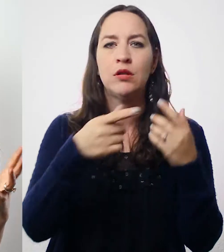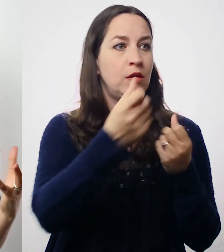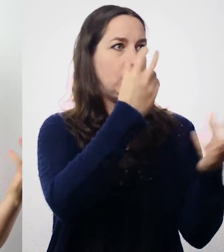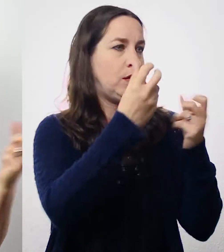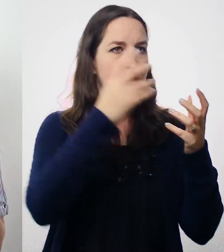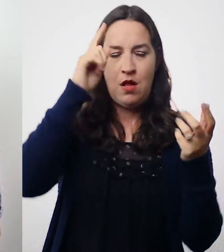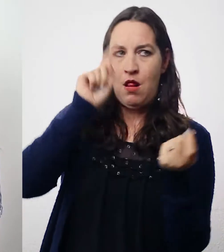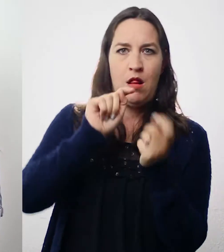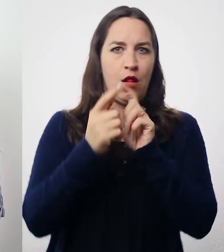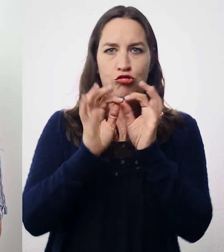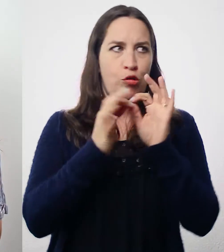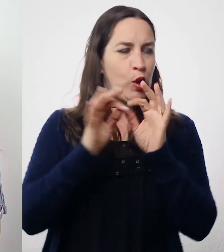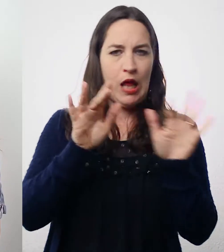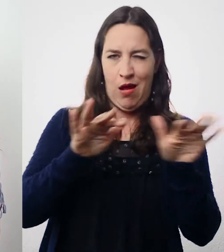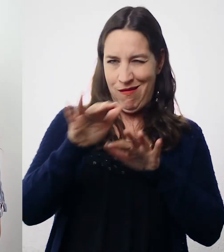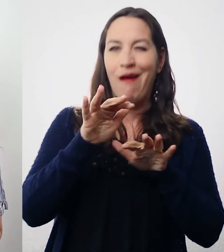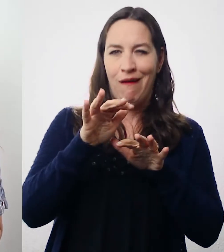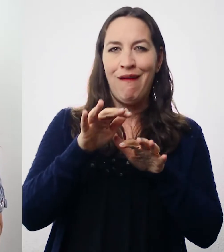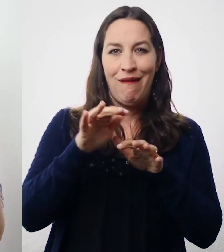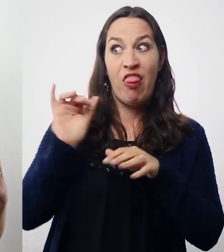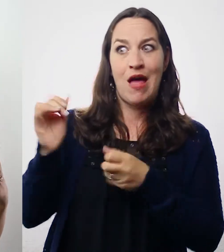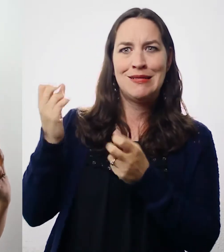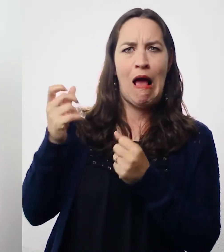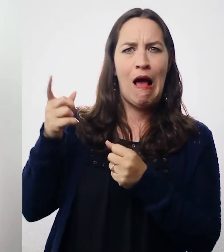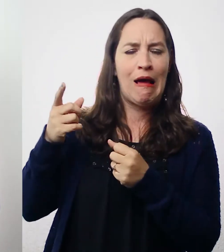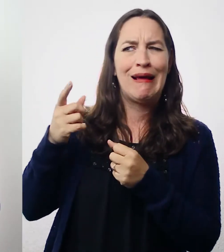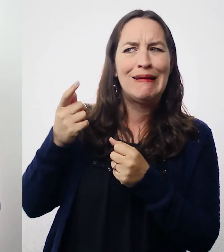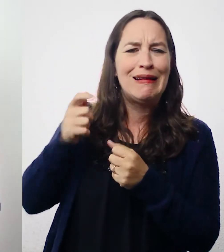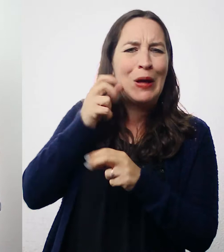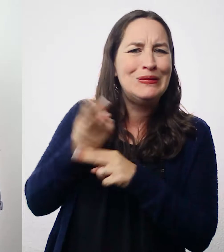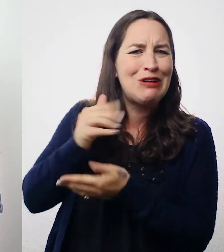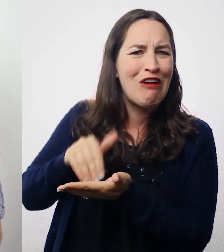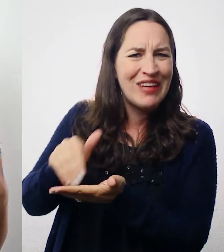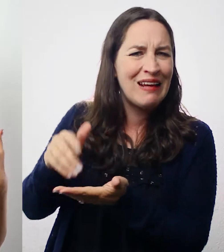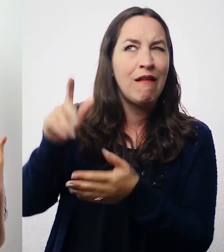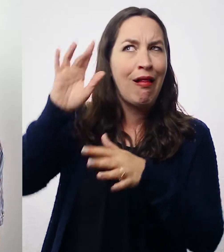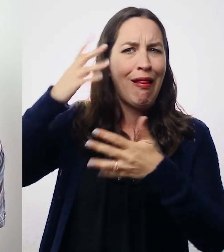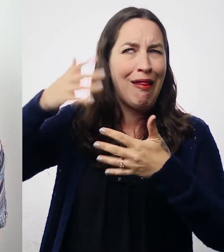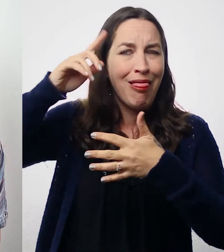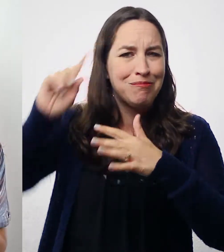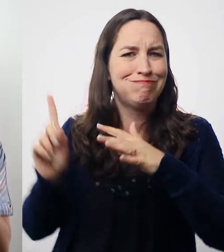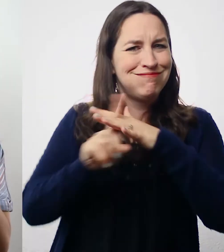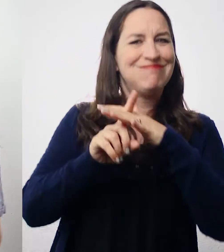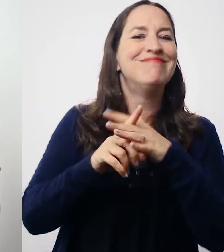and things are being thrown at you and you don't really use that sign, maybe, all the time. So don't get discouraged, don't feel bad about